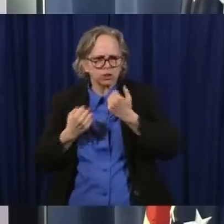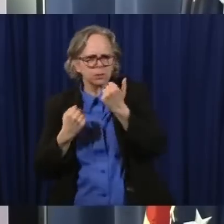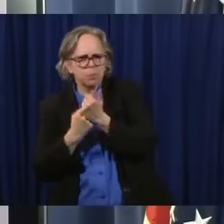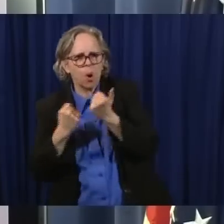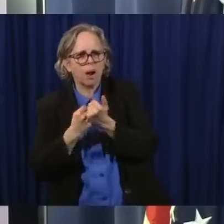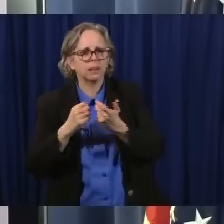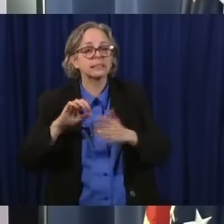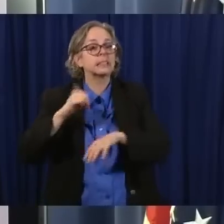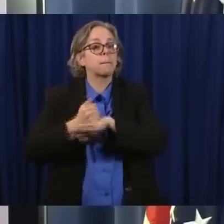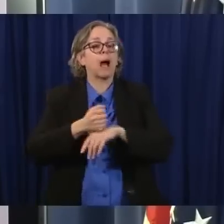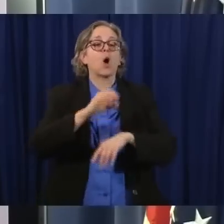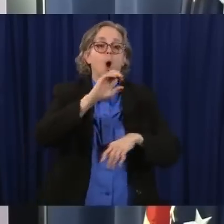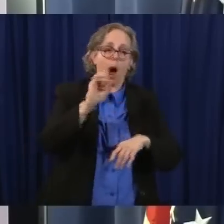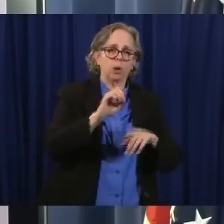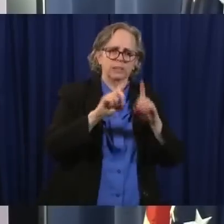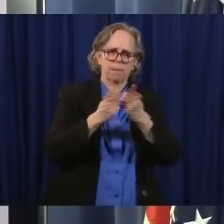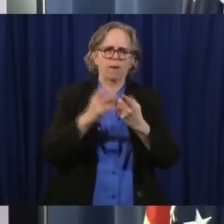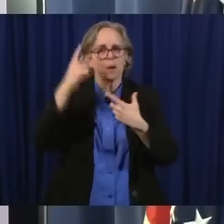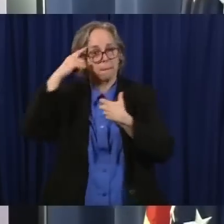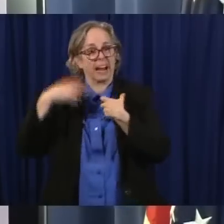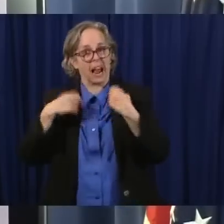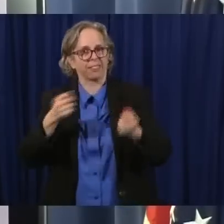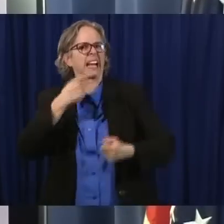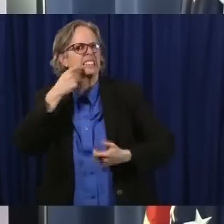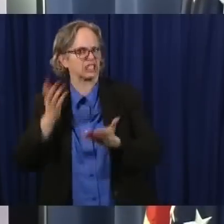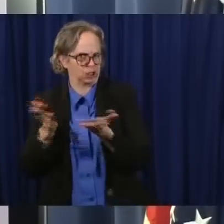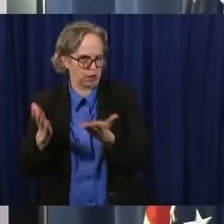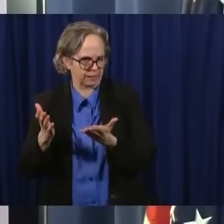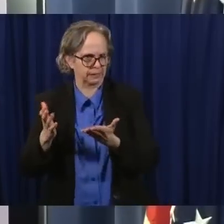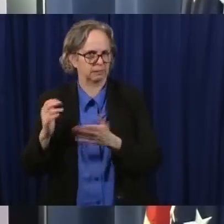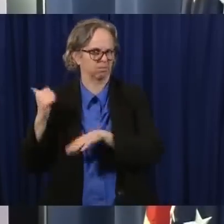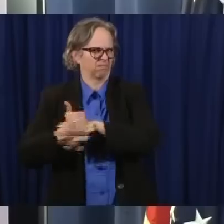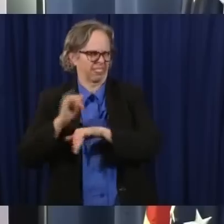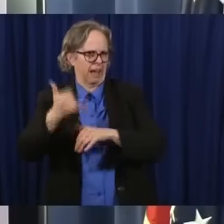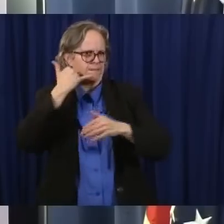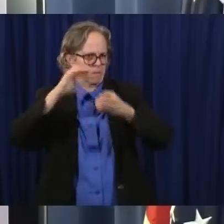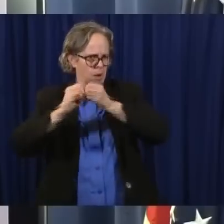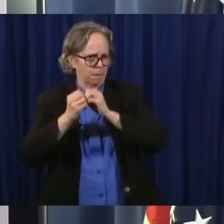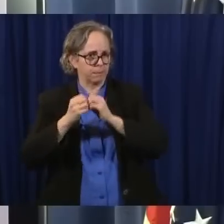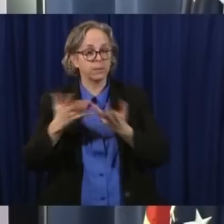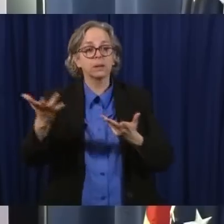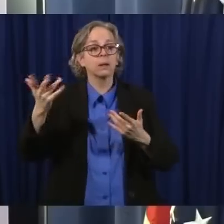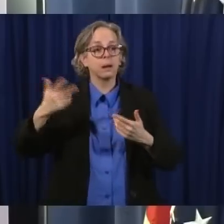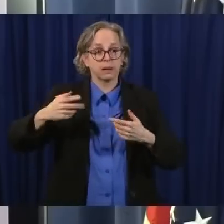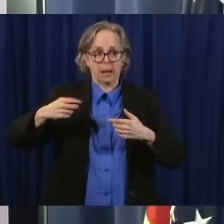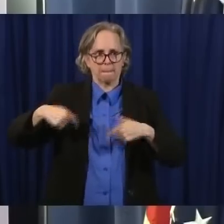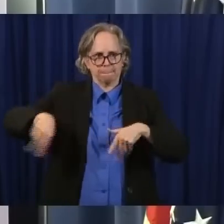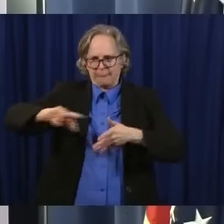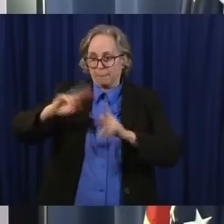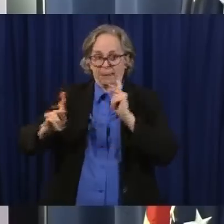CONFIDENTIAL EMOTIONAL SUPPORT CALL SERVICE THAT IS CREATED BY THE OHIO DEPARTMENT OF MENTAL HEALTH AND ADDICTION SERVICES.